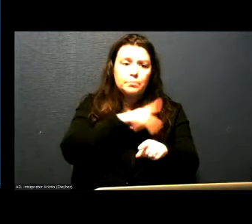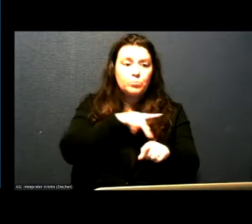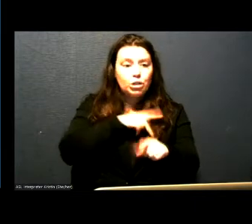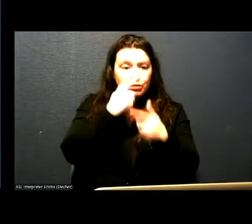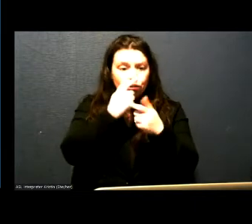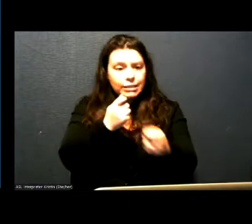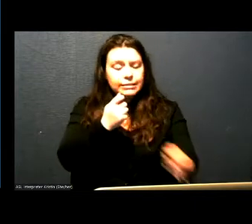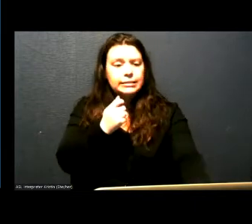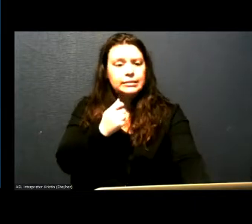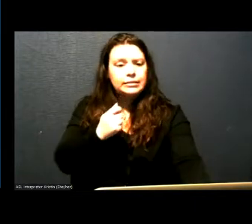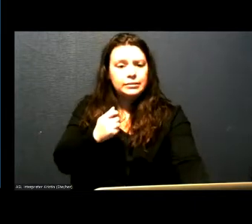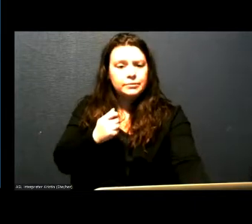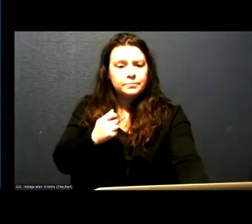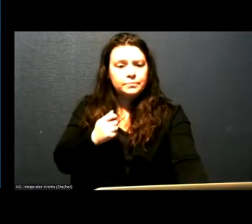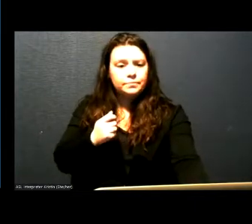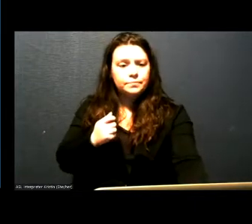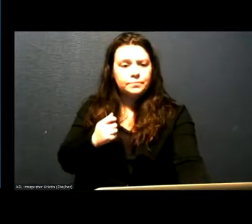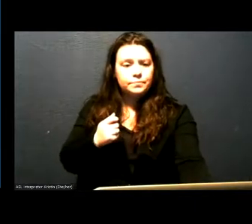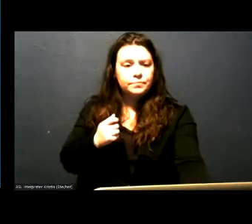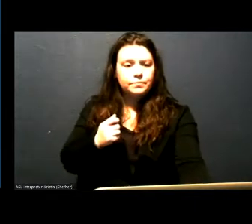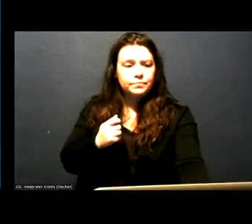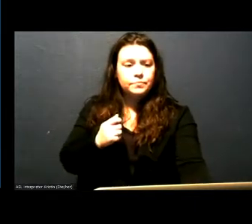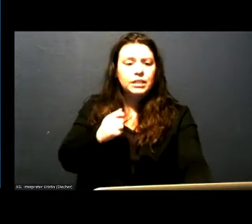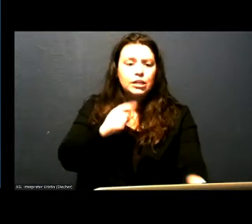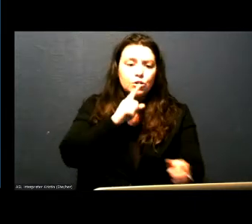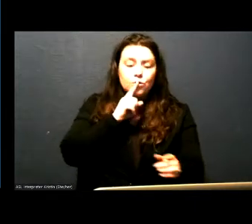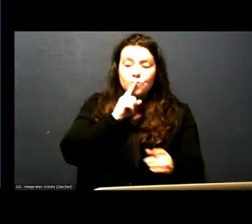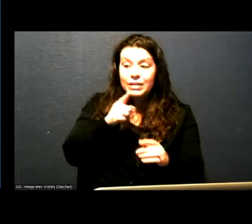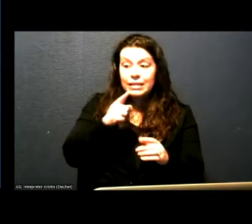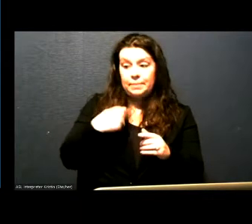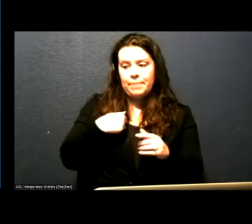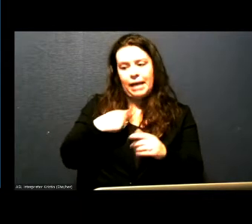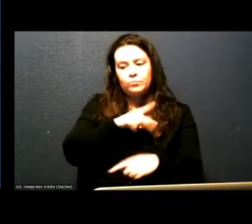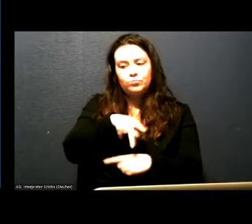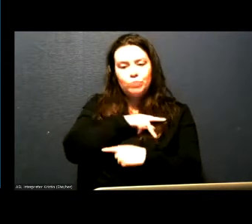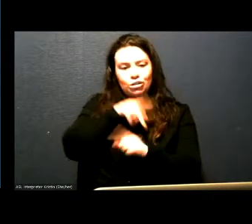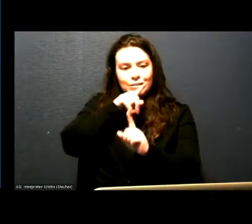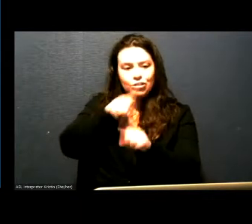What was it? >>Autumn-Lynn: It's really a personal interest. I grew up along the Chesapeake Bay on